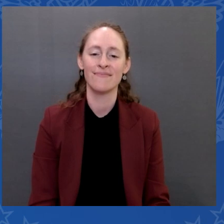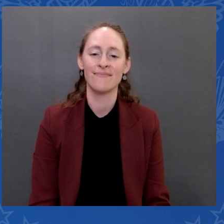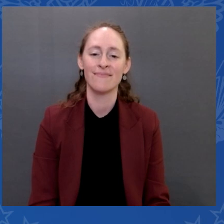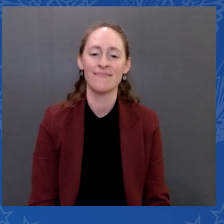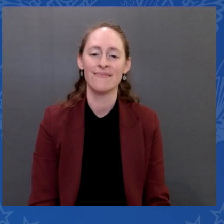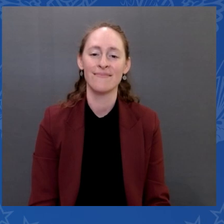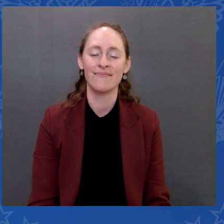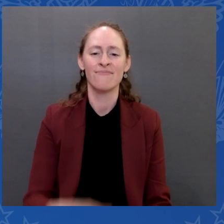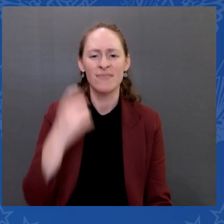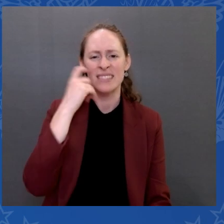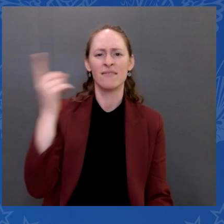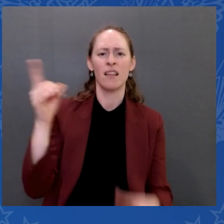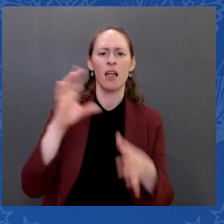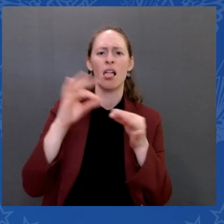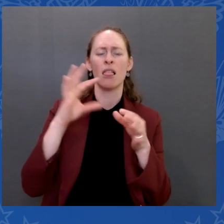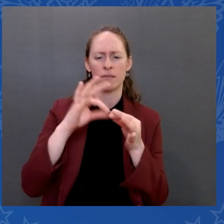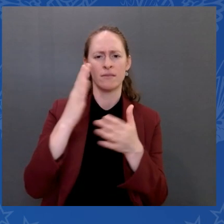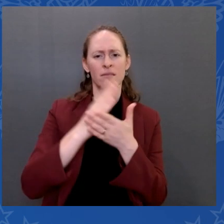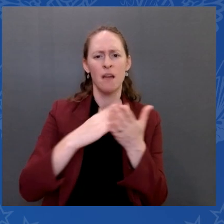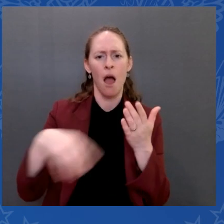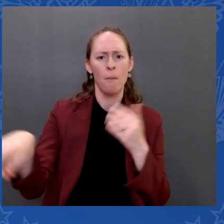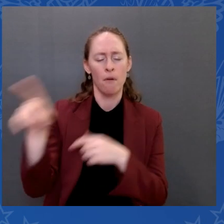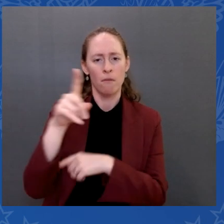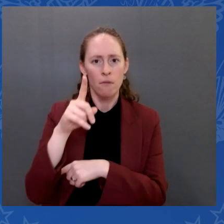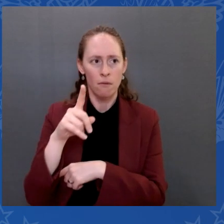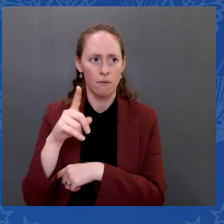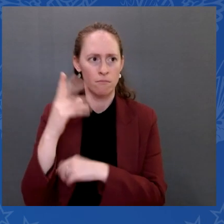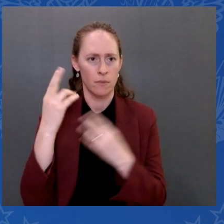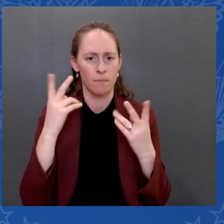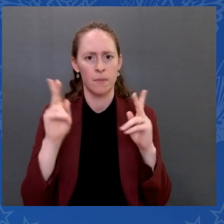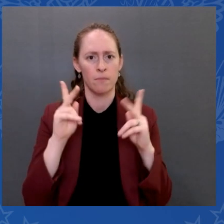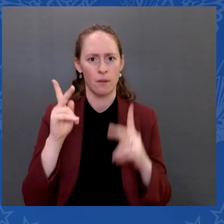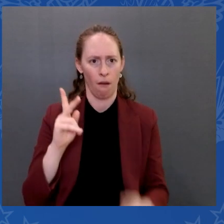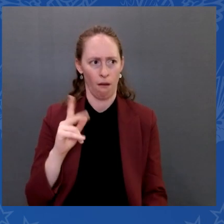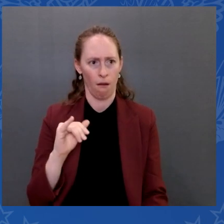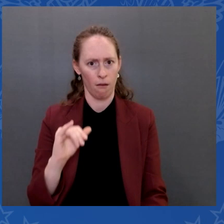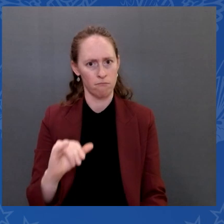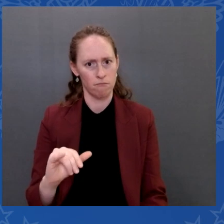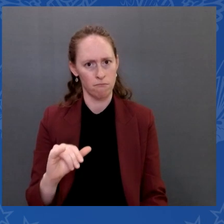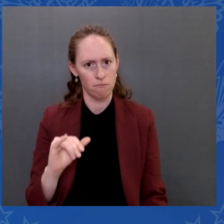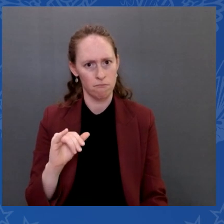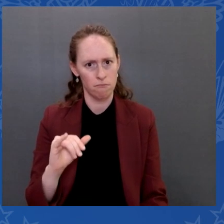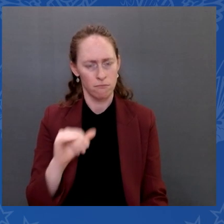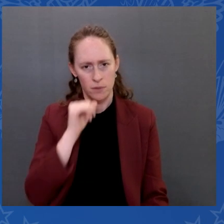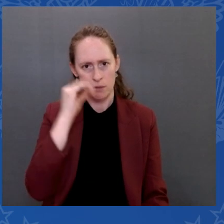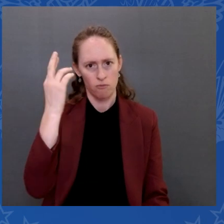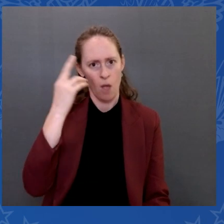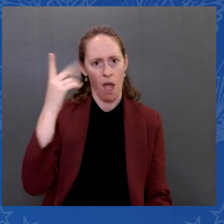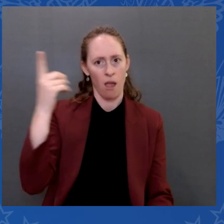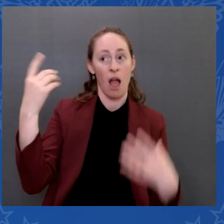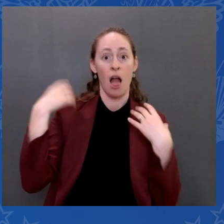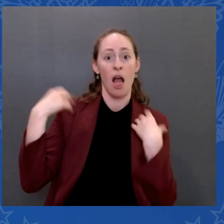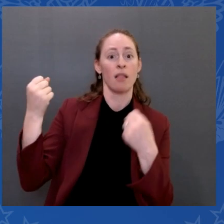the healthcare nexus here. But can you just elaborate a bit on how you see the systemic impact